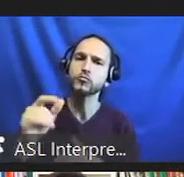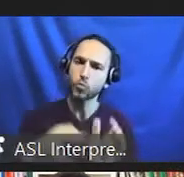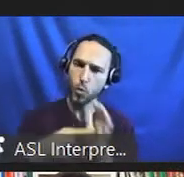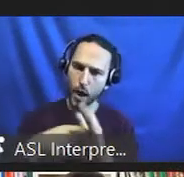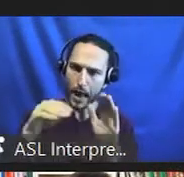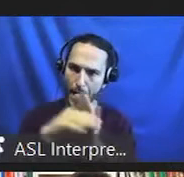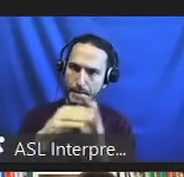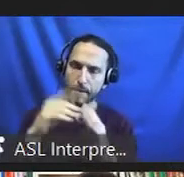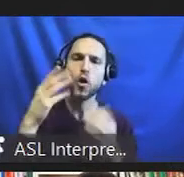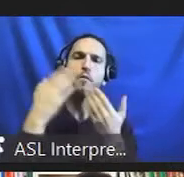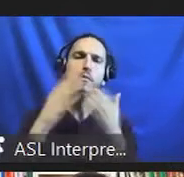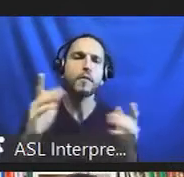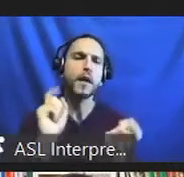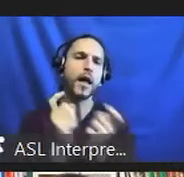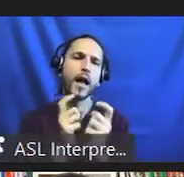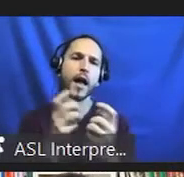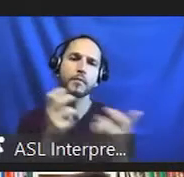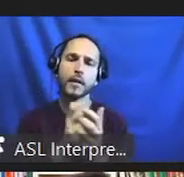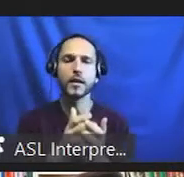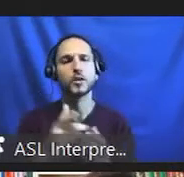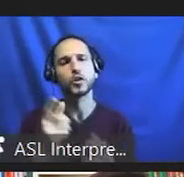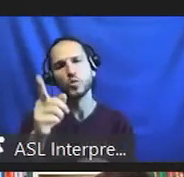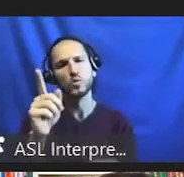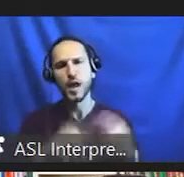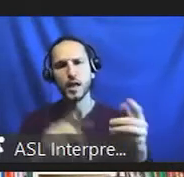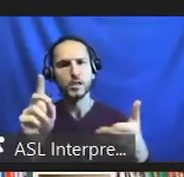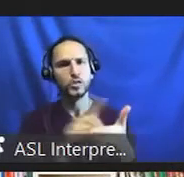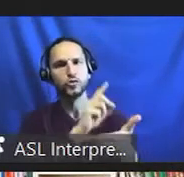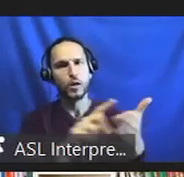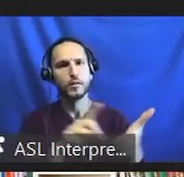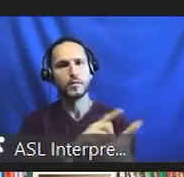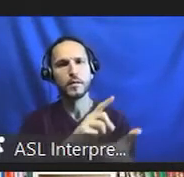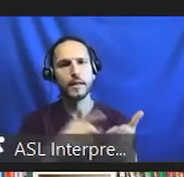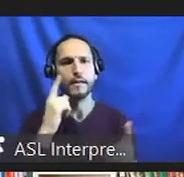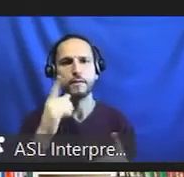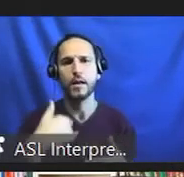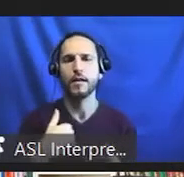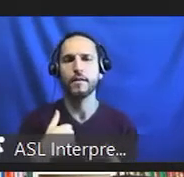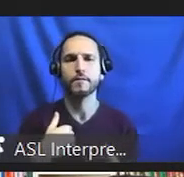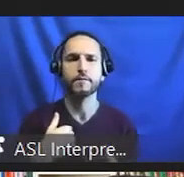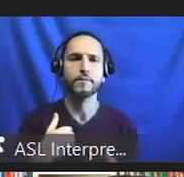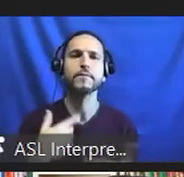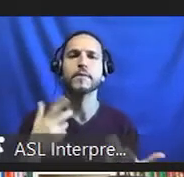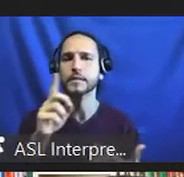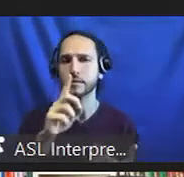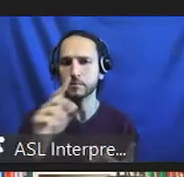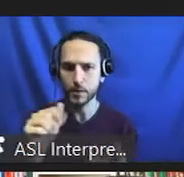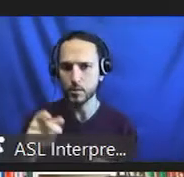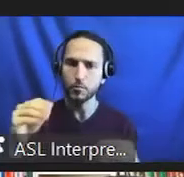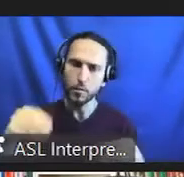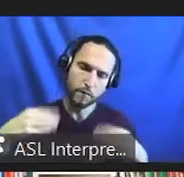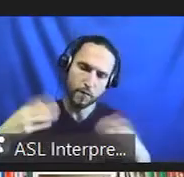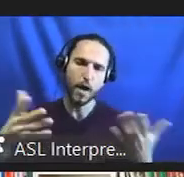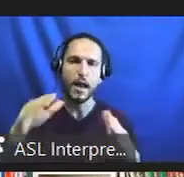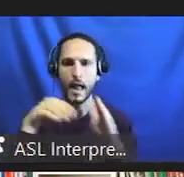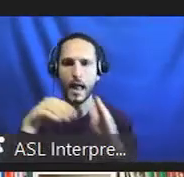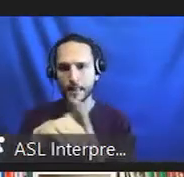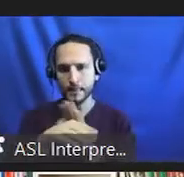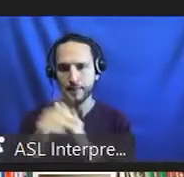You can't discriminate against someone who has a disability. And you must provide certain access in places of public accommodation.